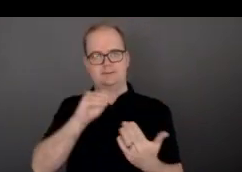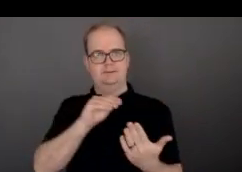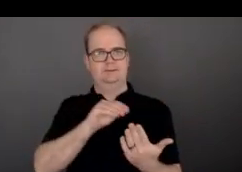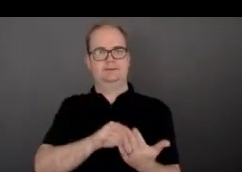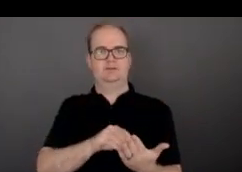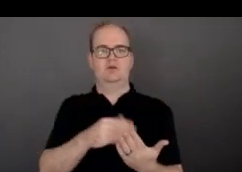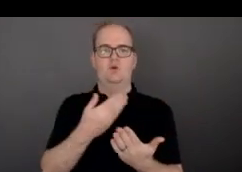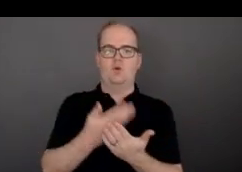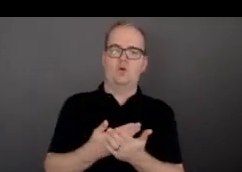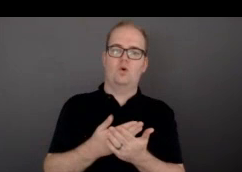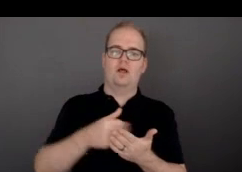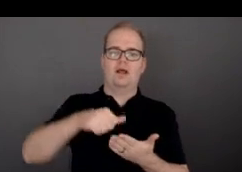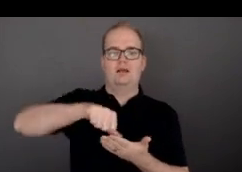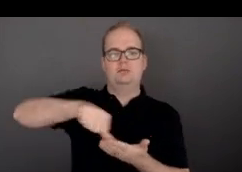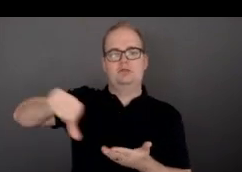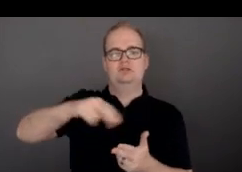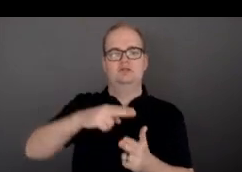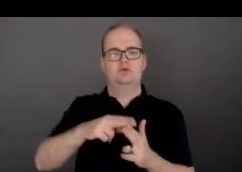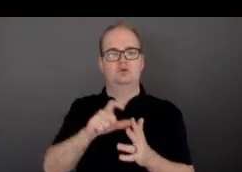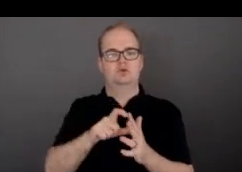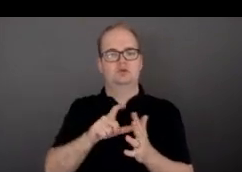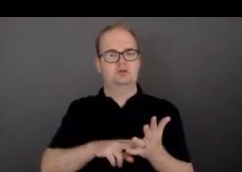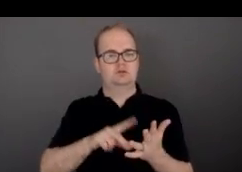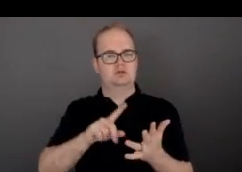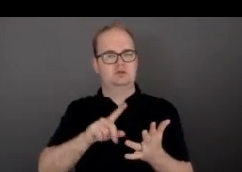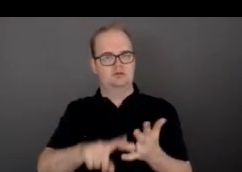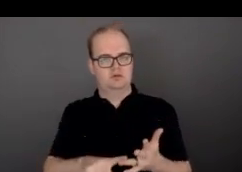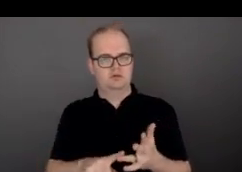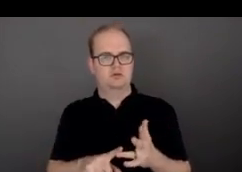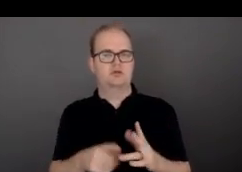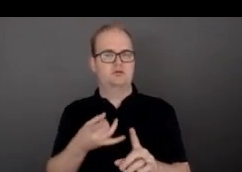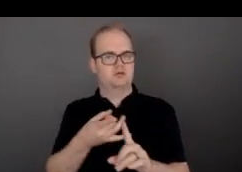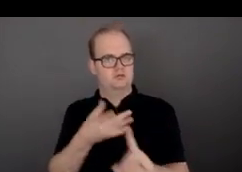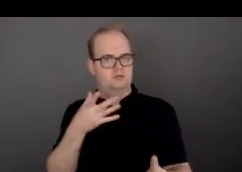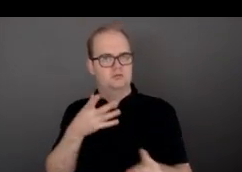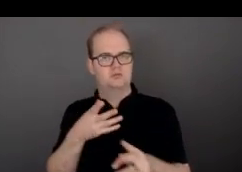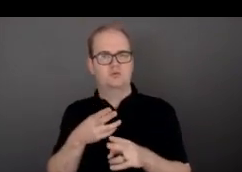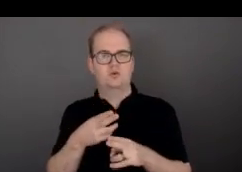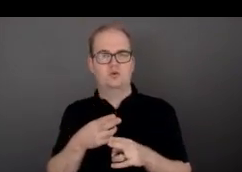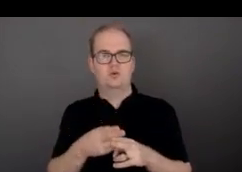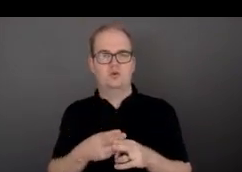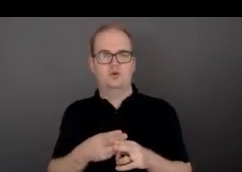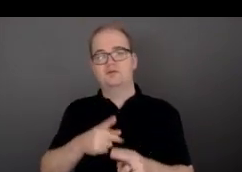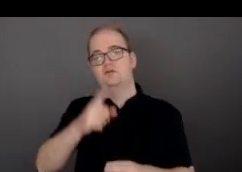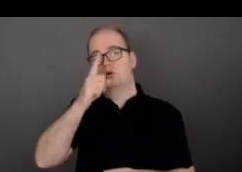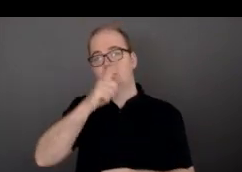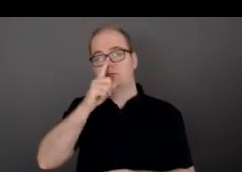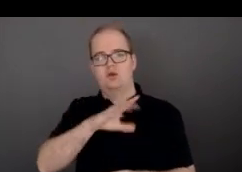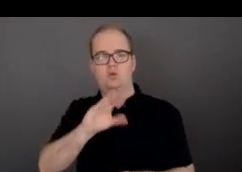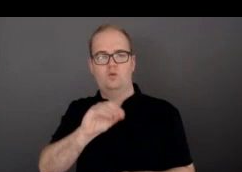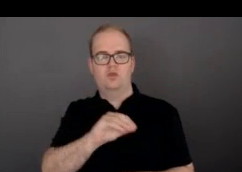order. Yeah. So particularly around people from culturally and linguistically diverse backgrounds.